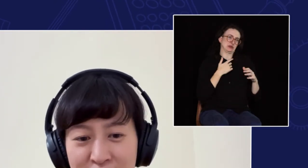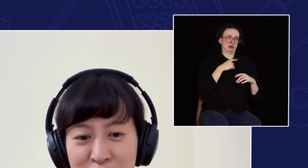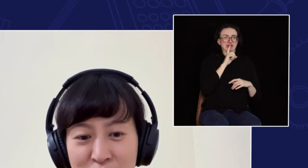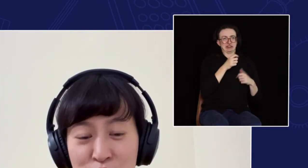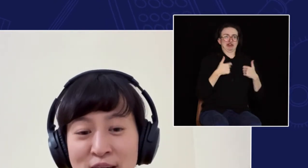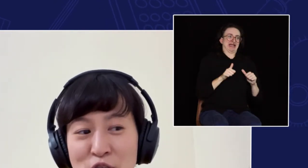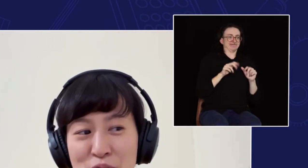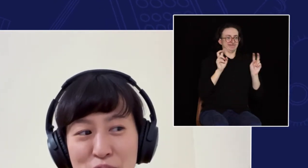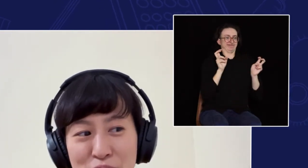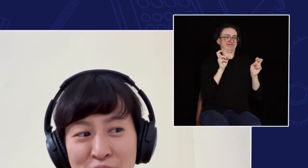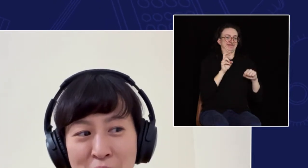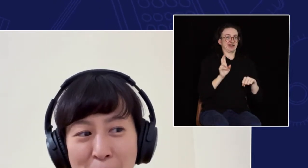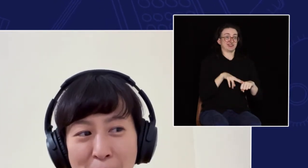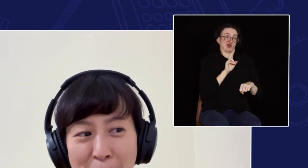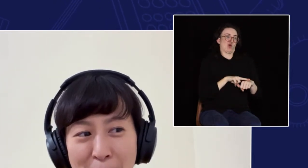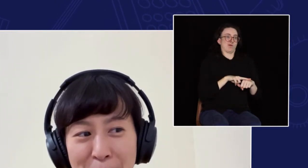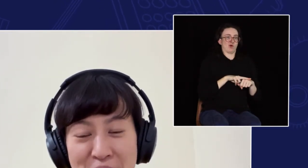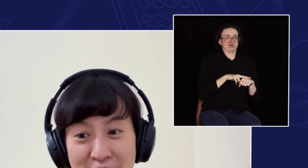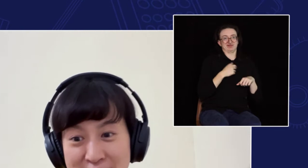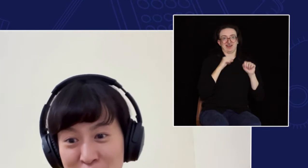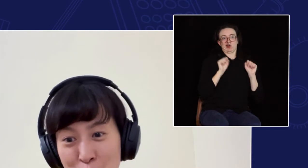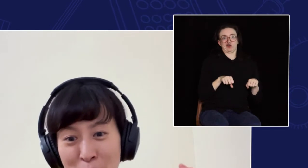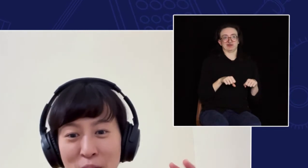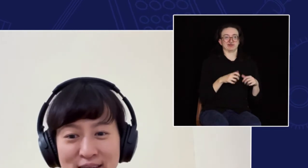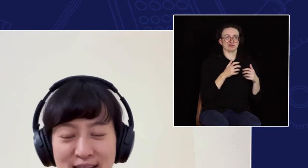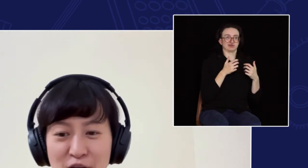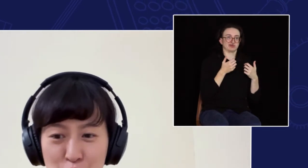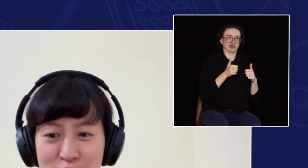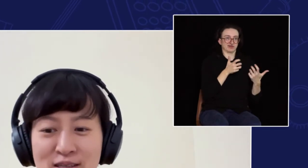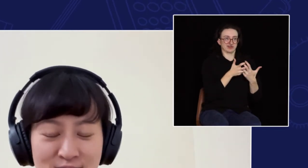And so I tried to be as “normal” as I could.